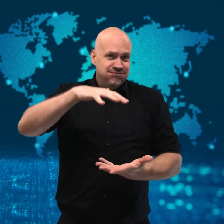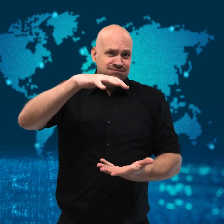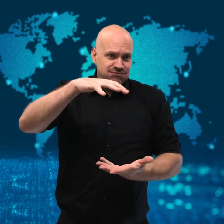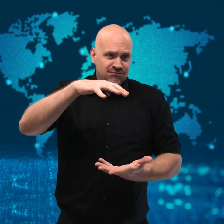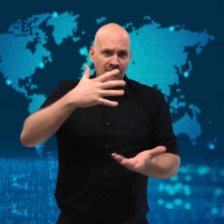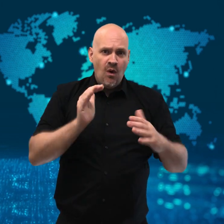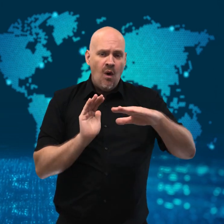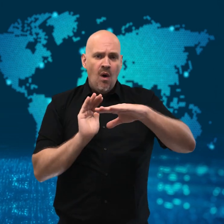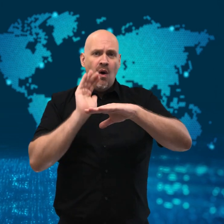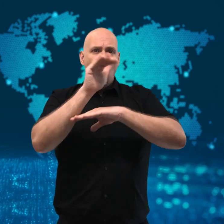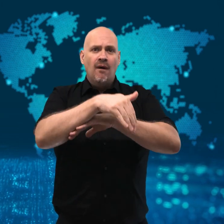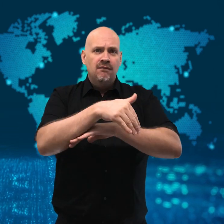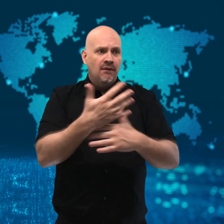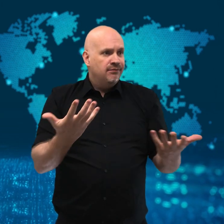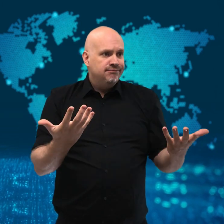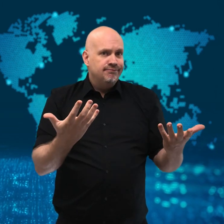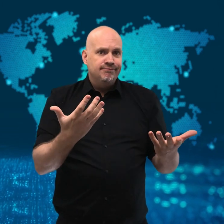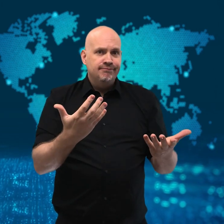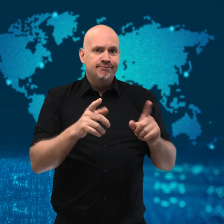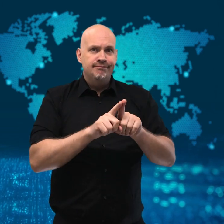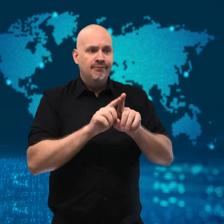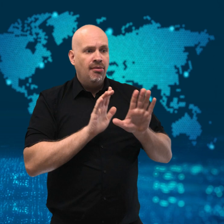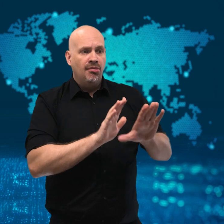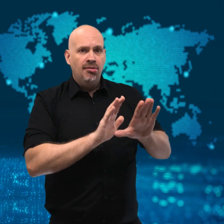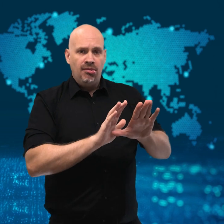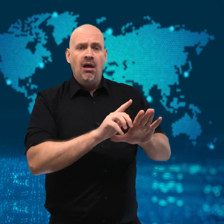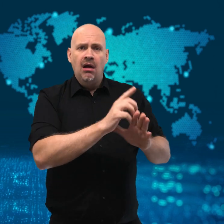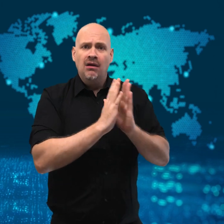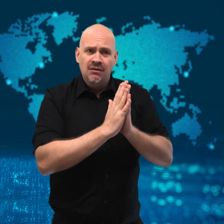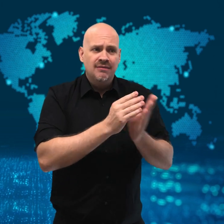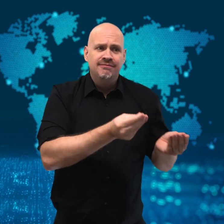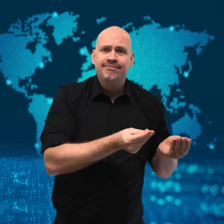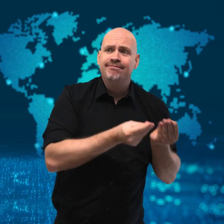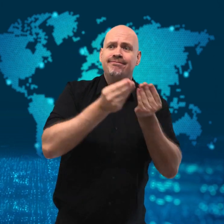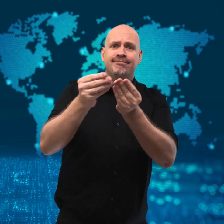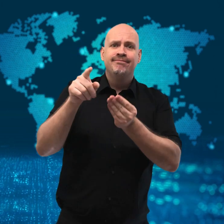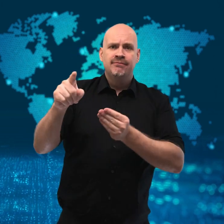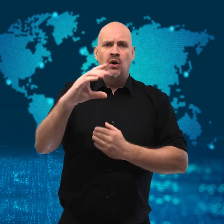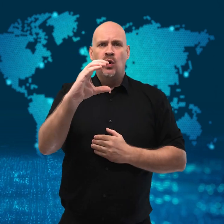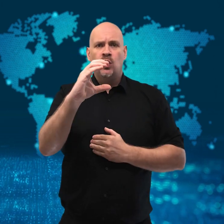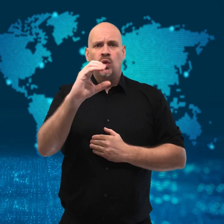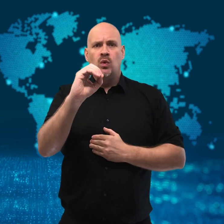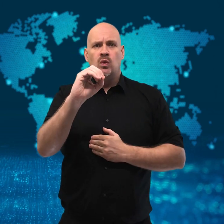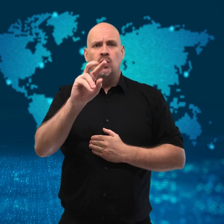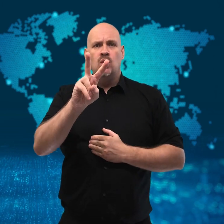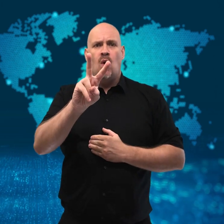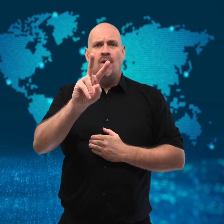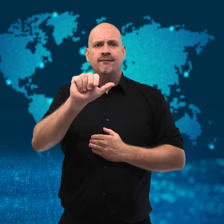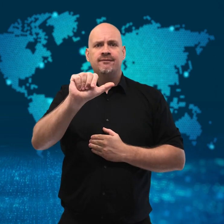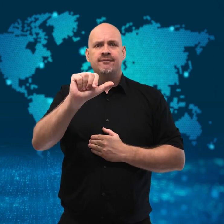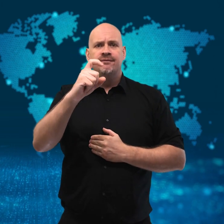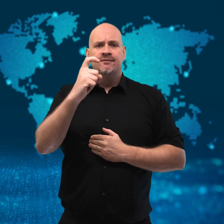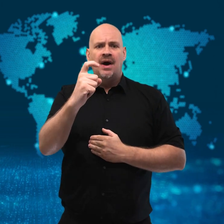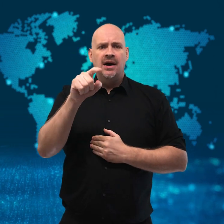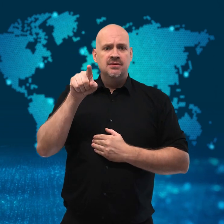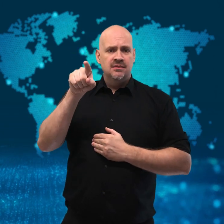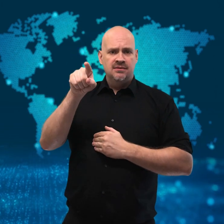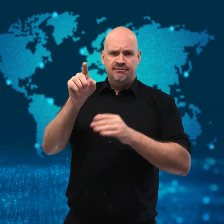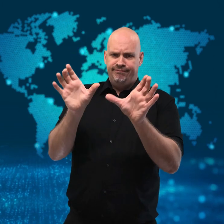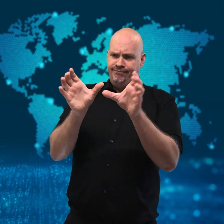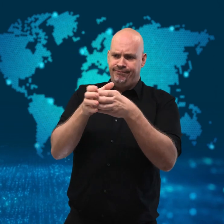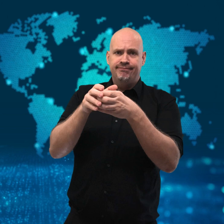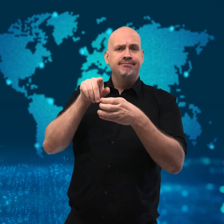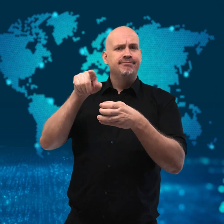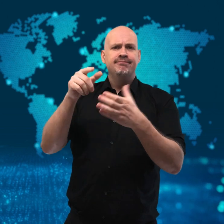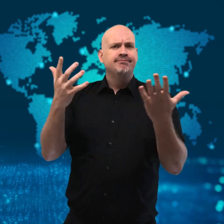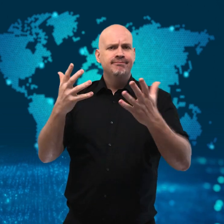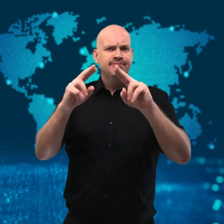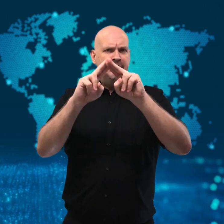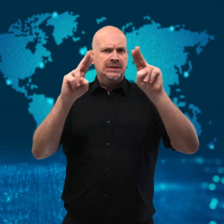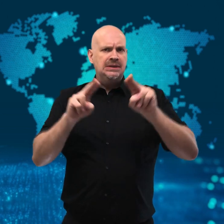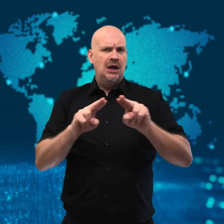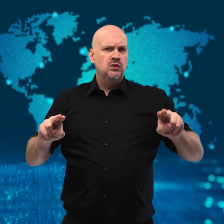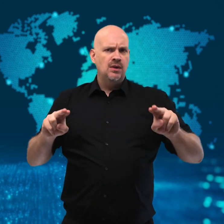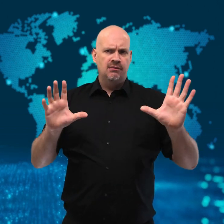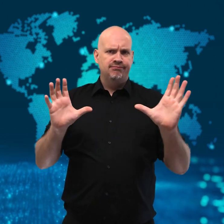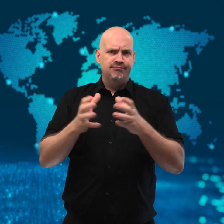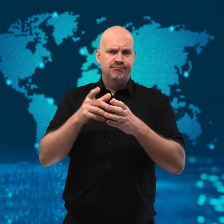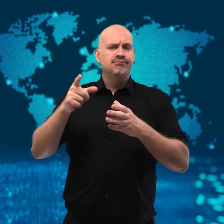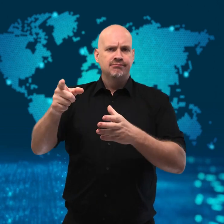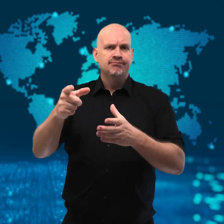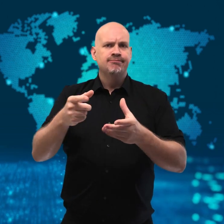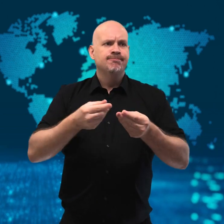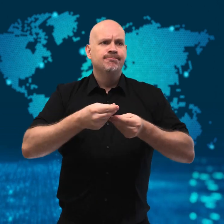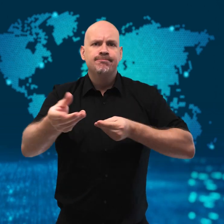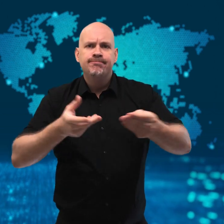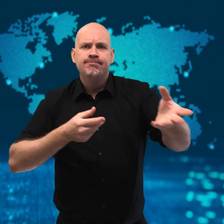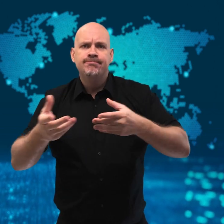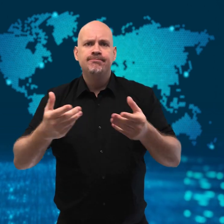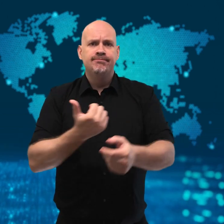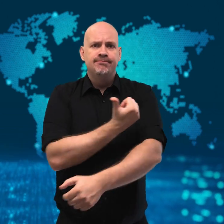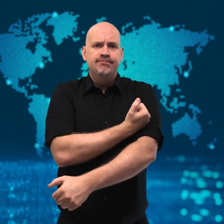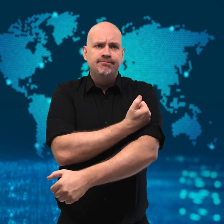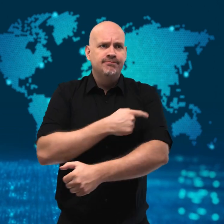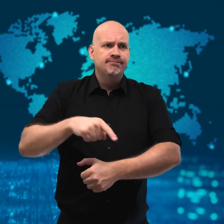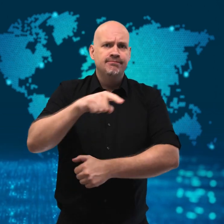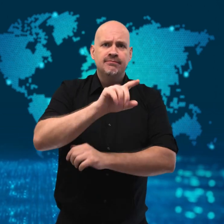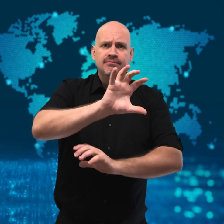countries around the world to donate their surplus shots to COVAX,